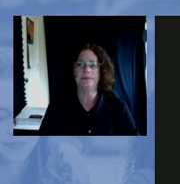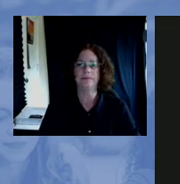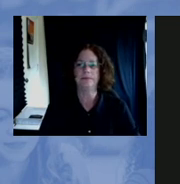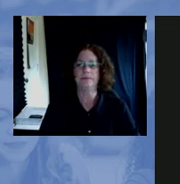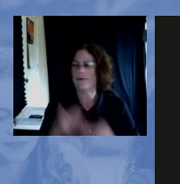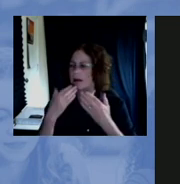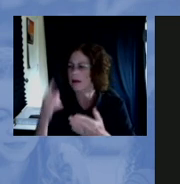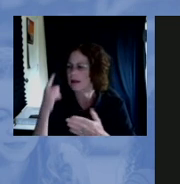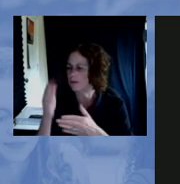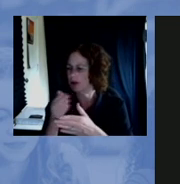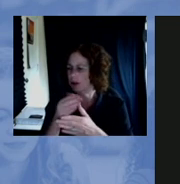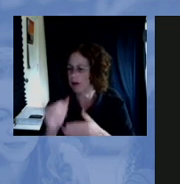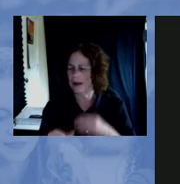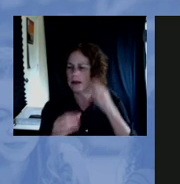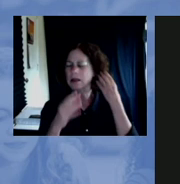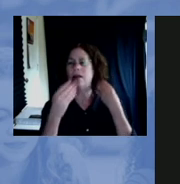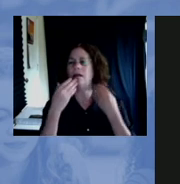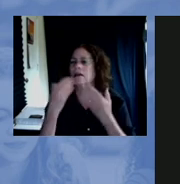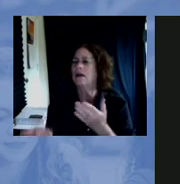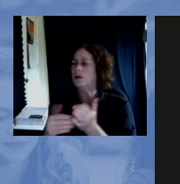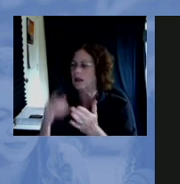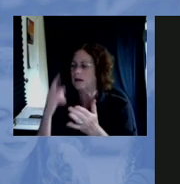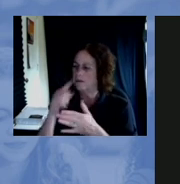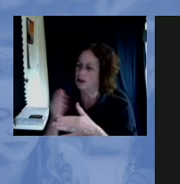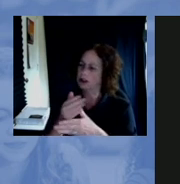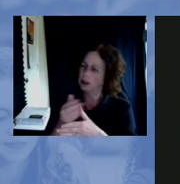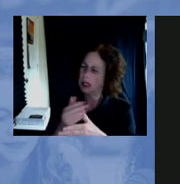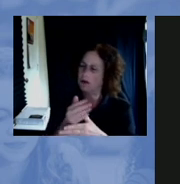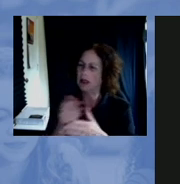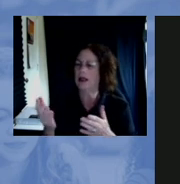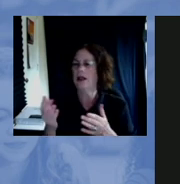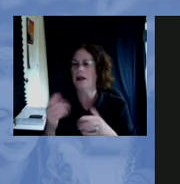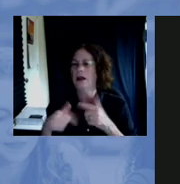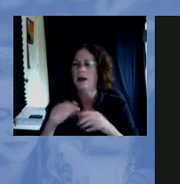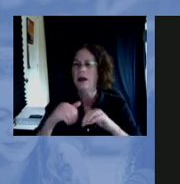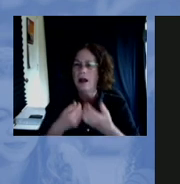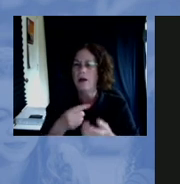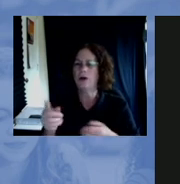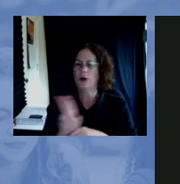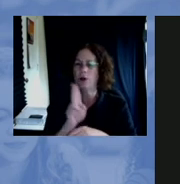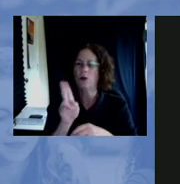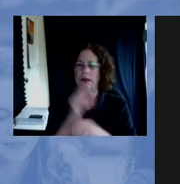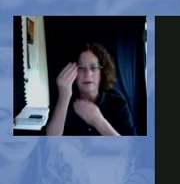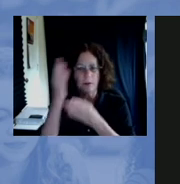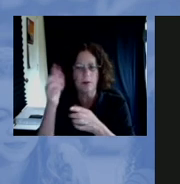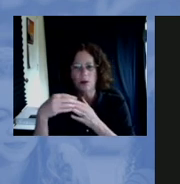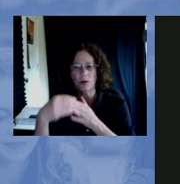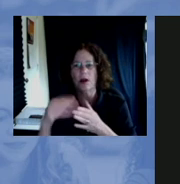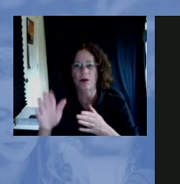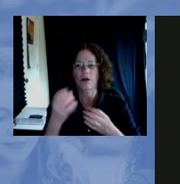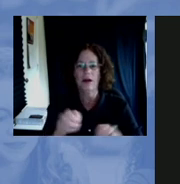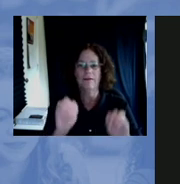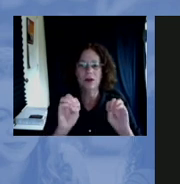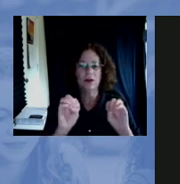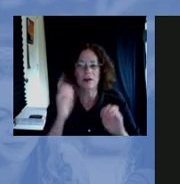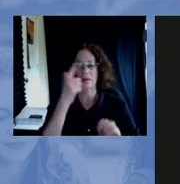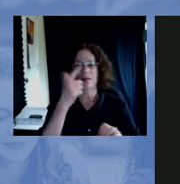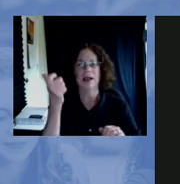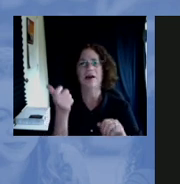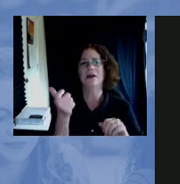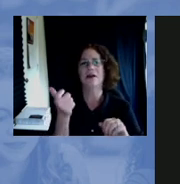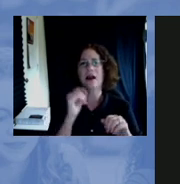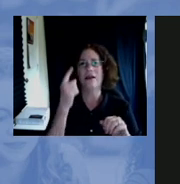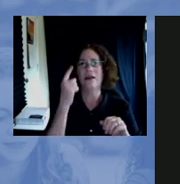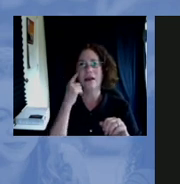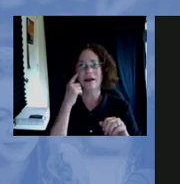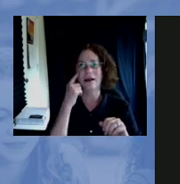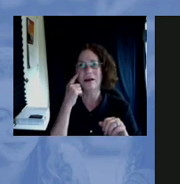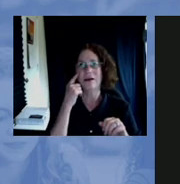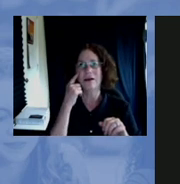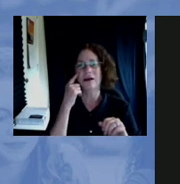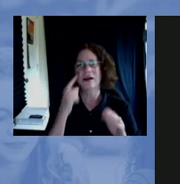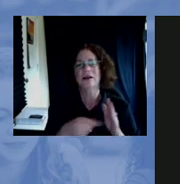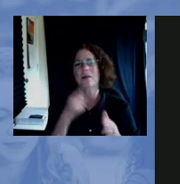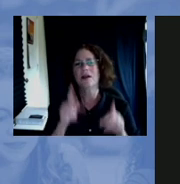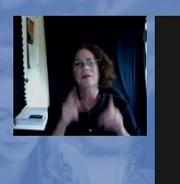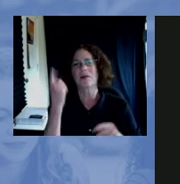AND THANK YOU FOR, AGAIN, SHARING SHEDDING LIGHT ON HOW YOU USE DATA TO GUIDE EFFORTS.